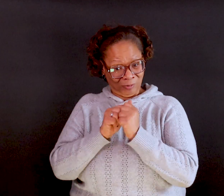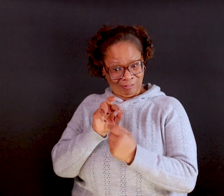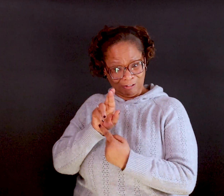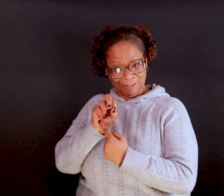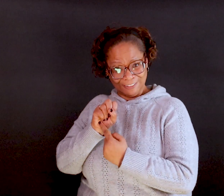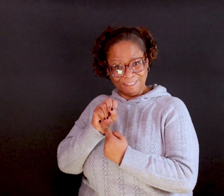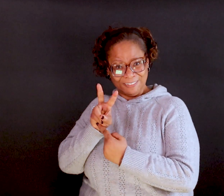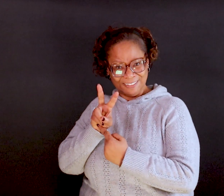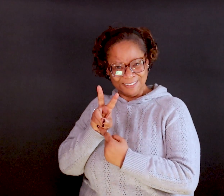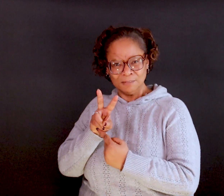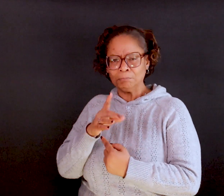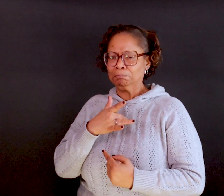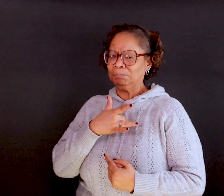People with RSV